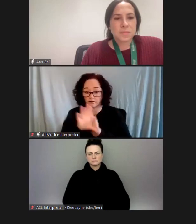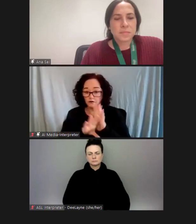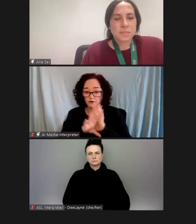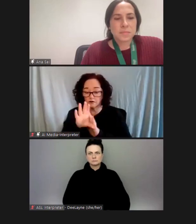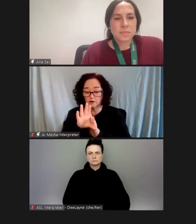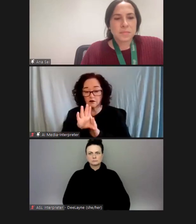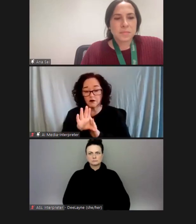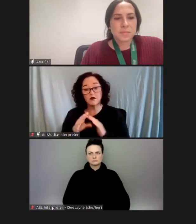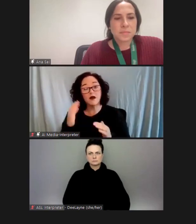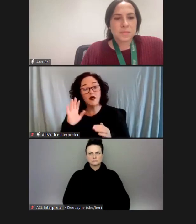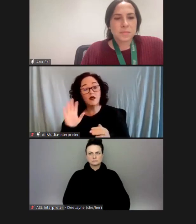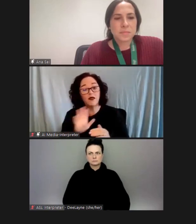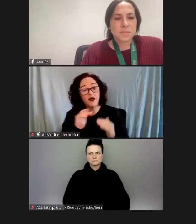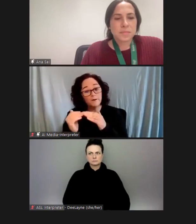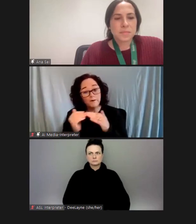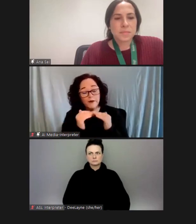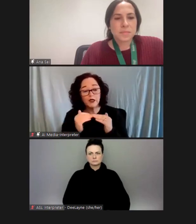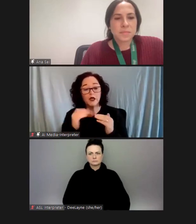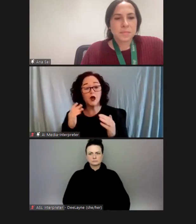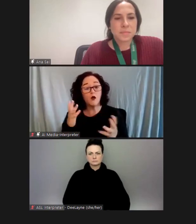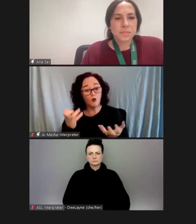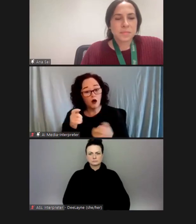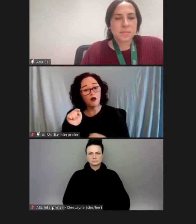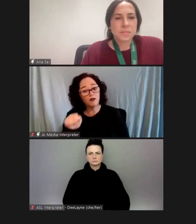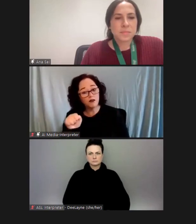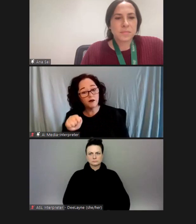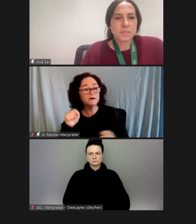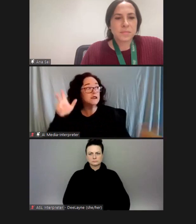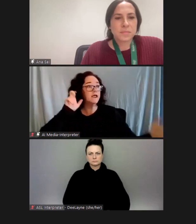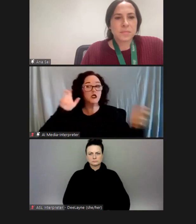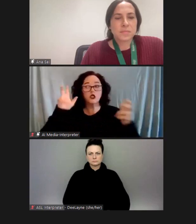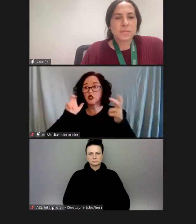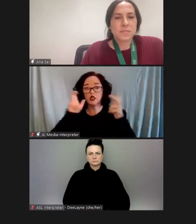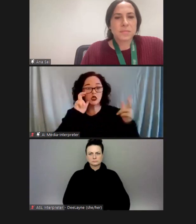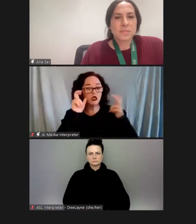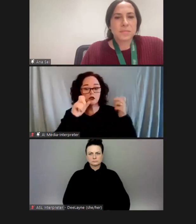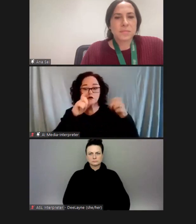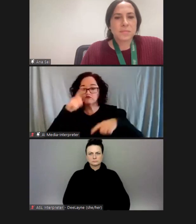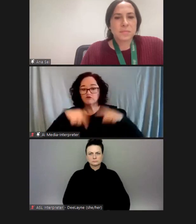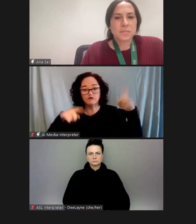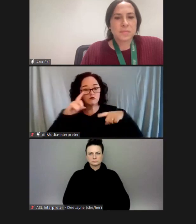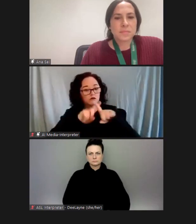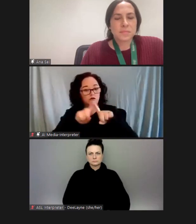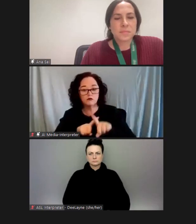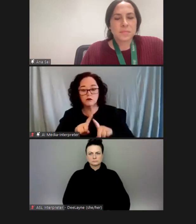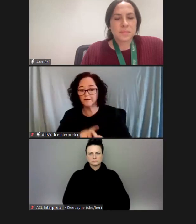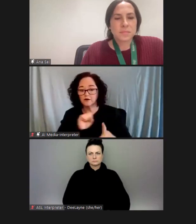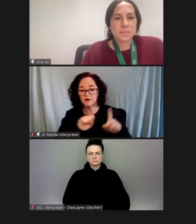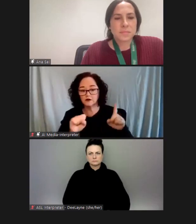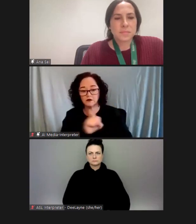in any situation and so really thinking